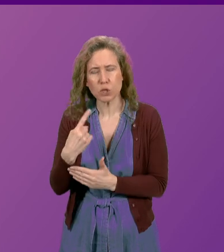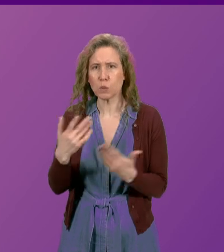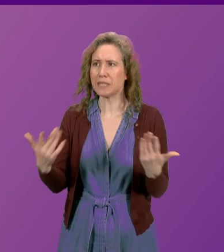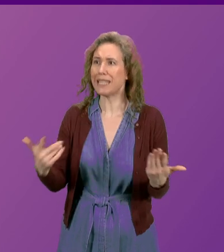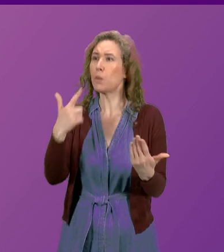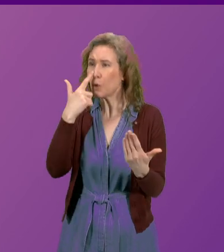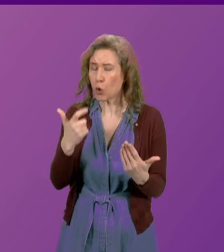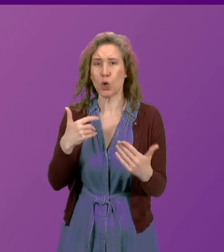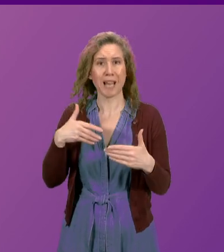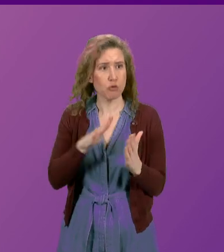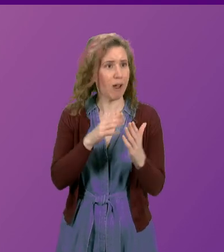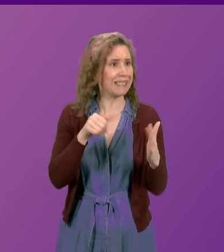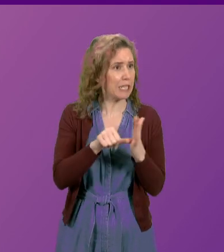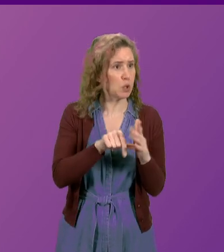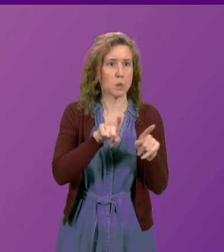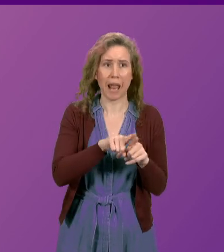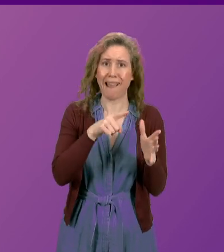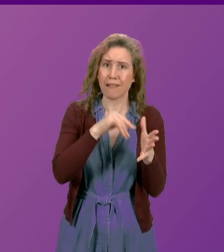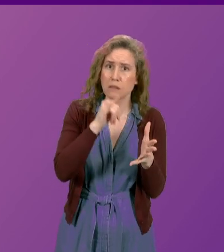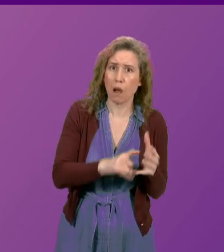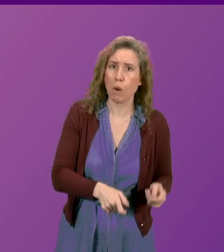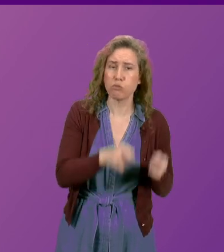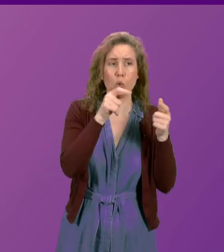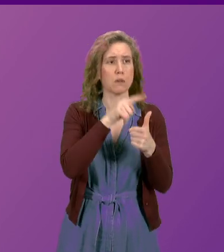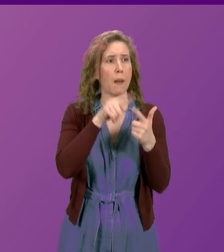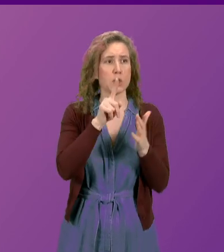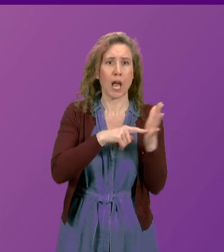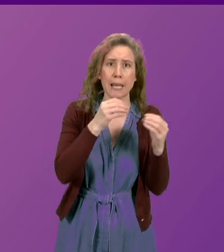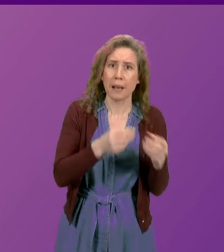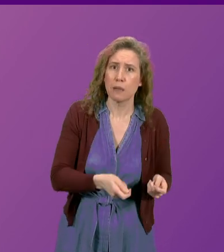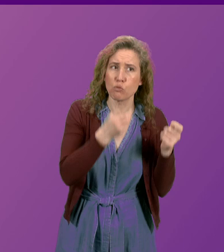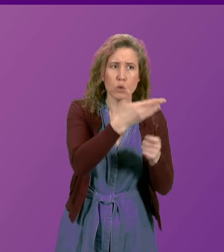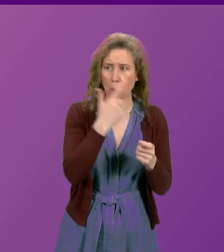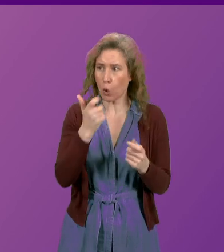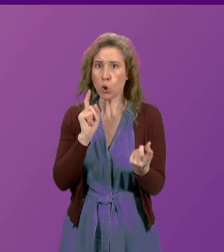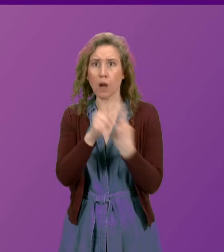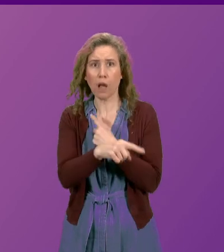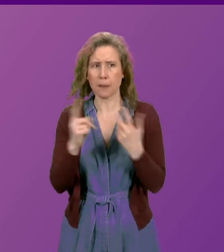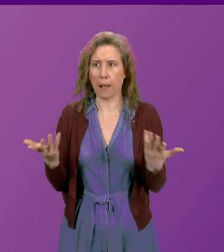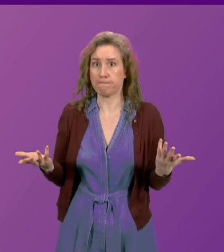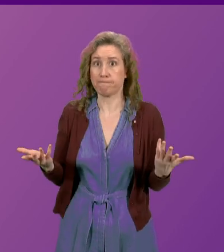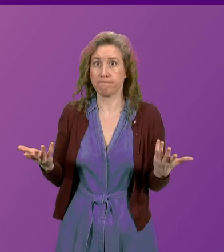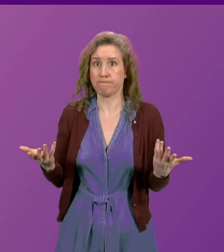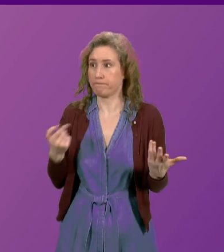that Jackie Baillie and Anas Sarwar have put to me today. We have to ensure that we have a realistic